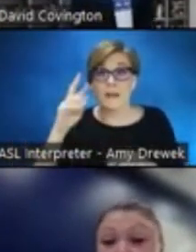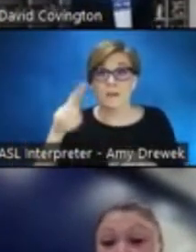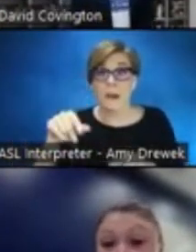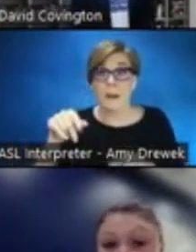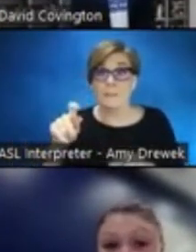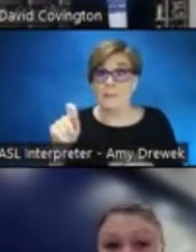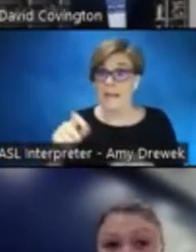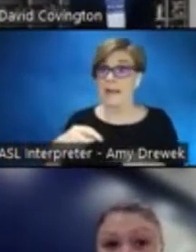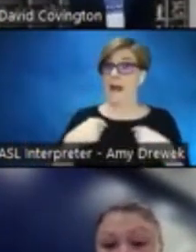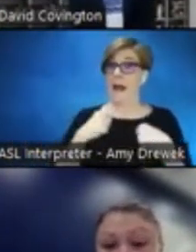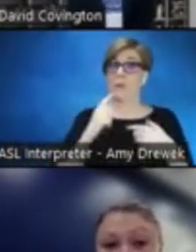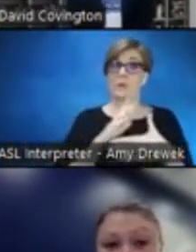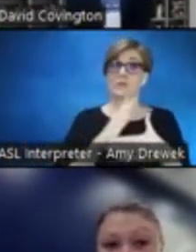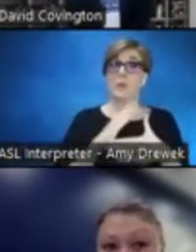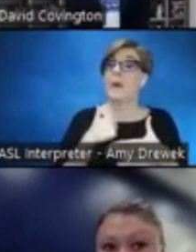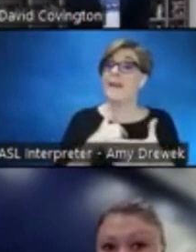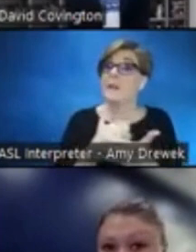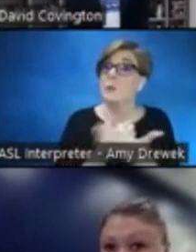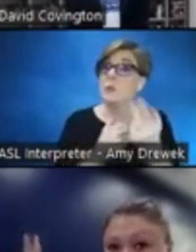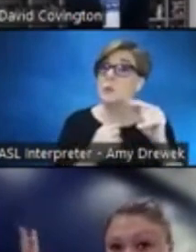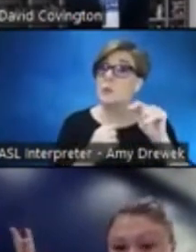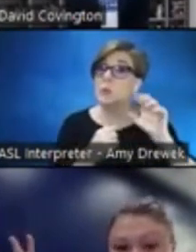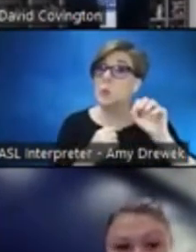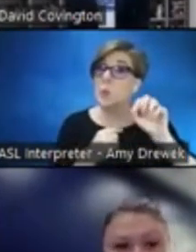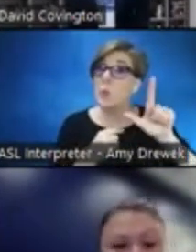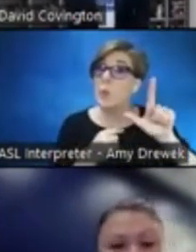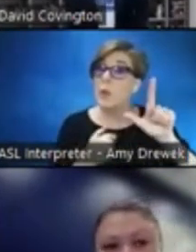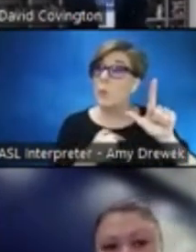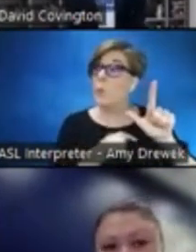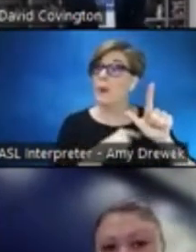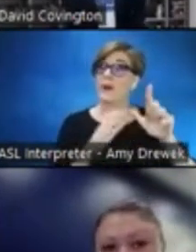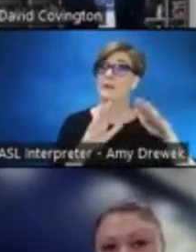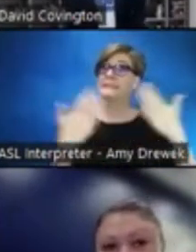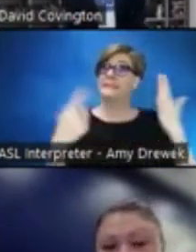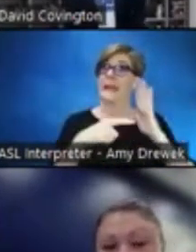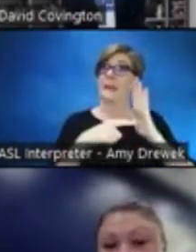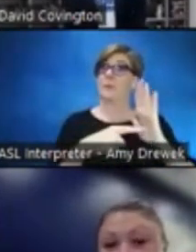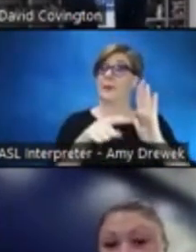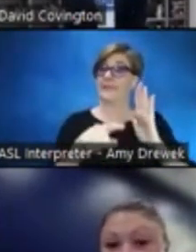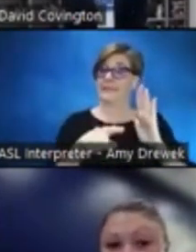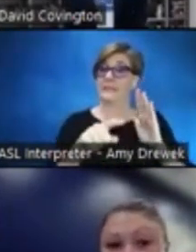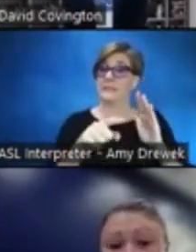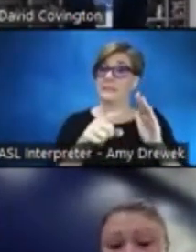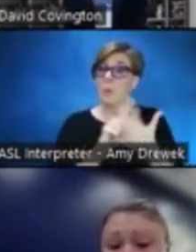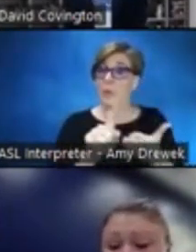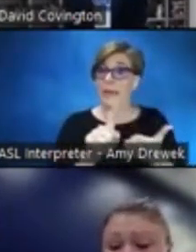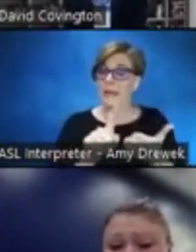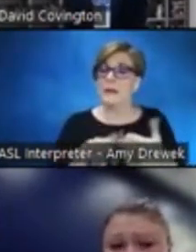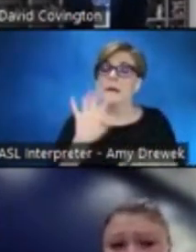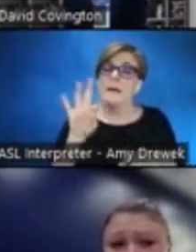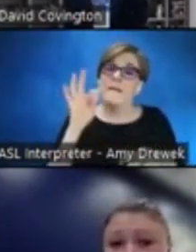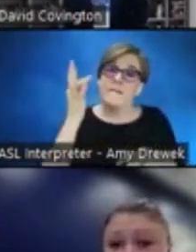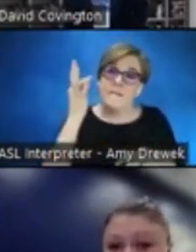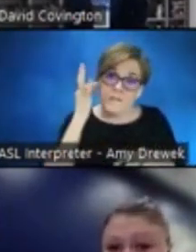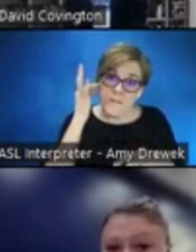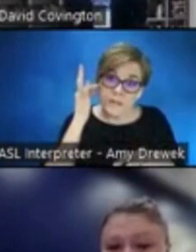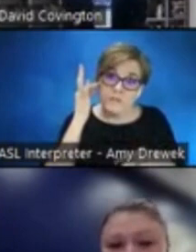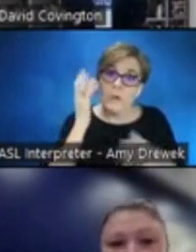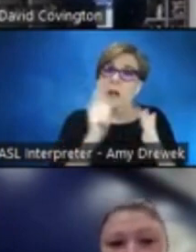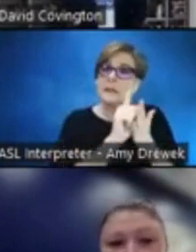FIRST WE HAVE A TOOL THAT WE ARE DEBUTING THIS WEEK. IT IS A FEDERAL LEGISLATION TRACKER.